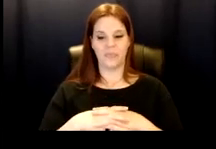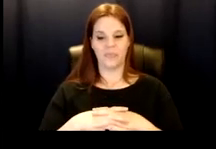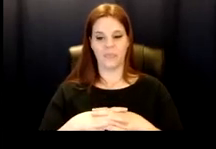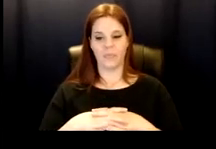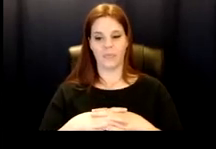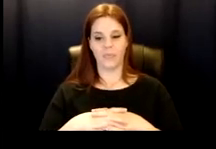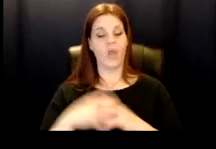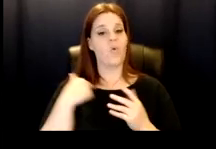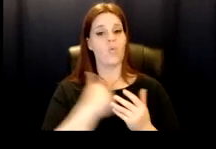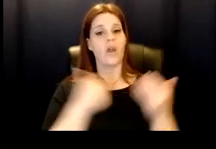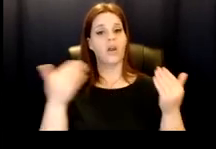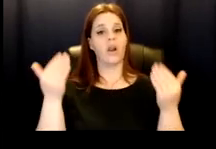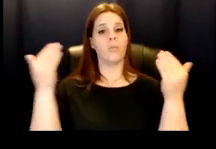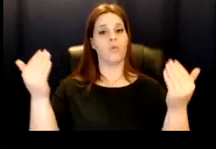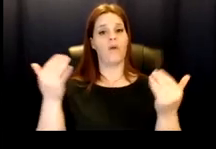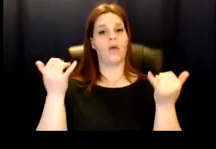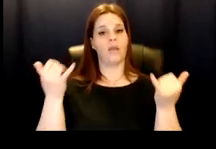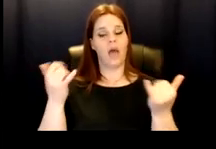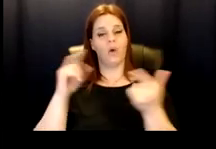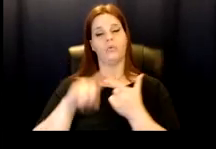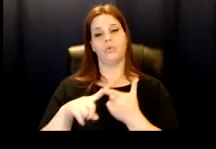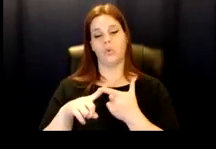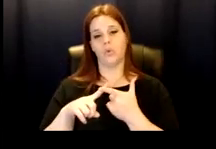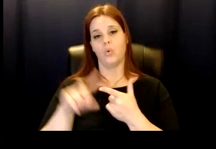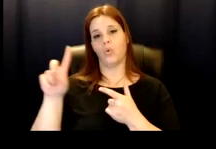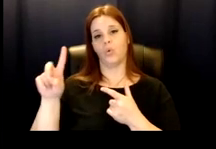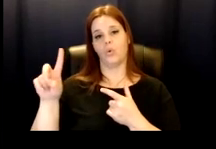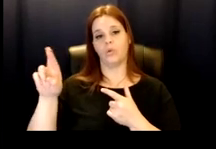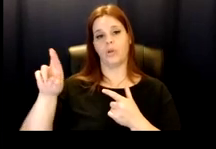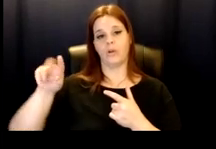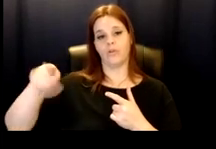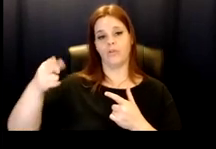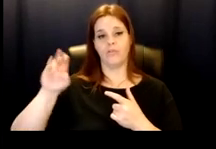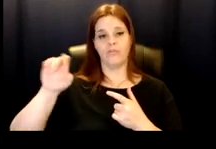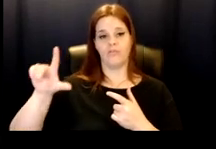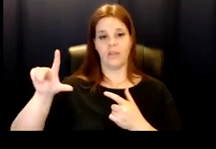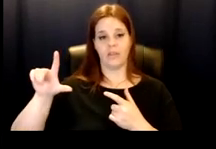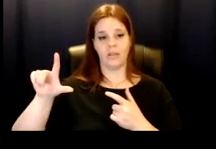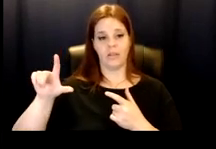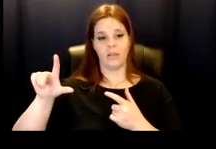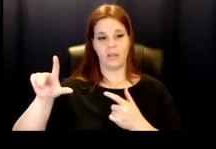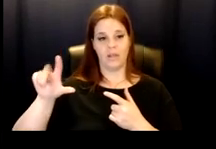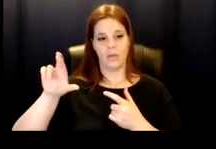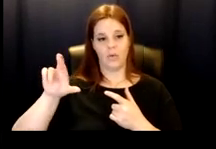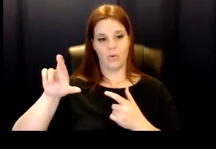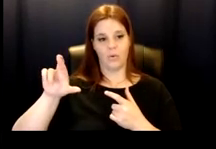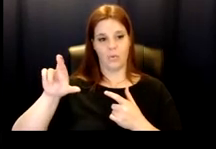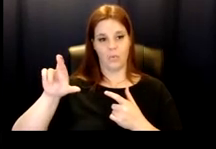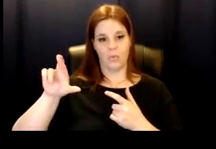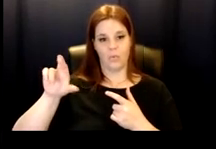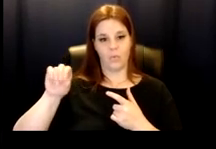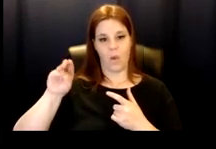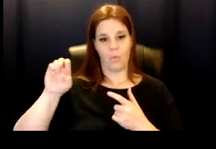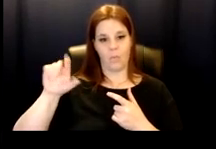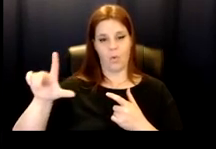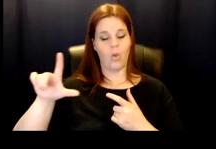to move on now to Dr. Phil Rumrill at the University of Kentucky. Phil will talk with